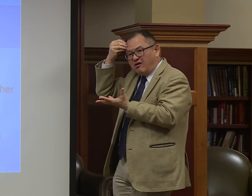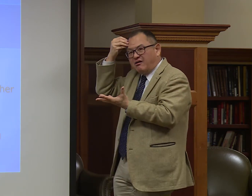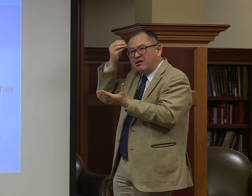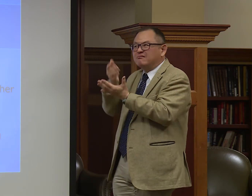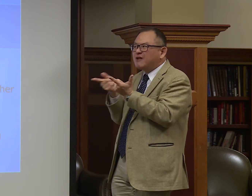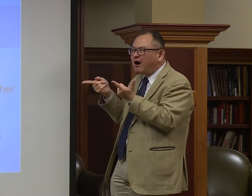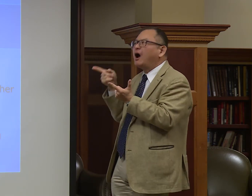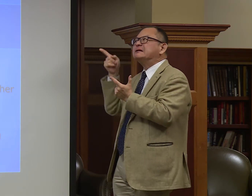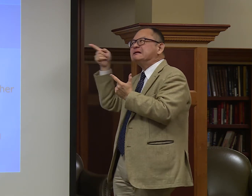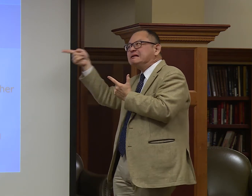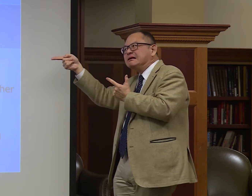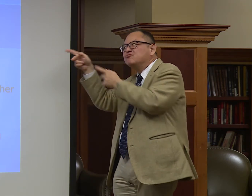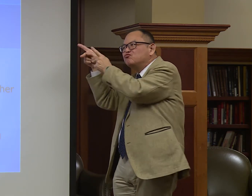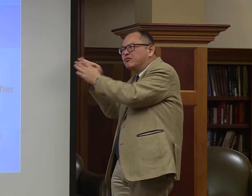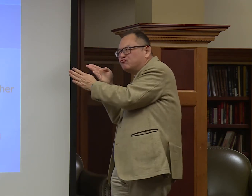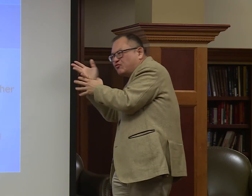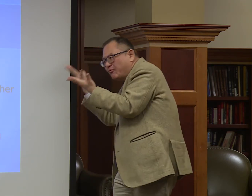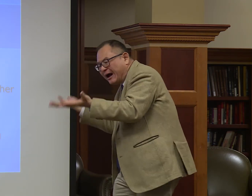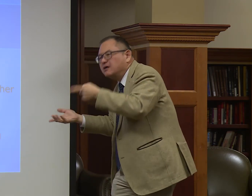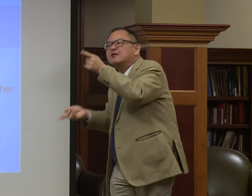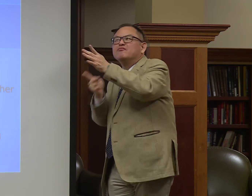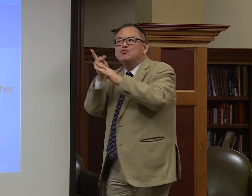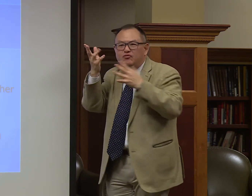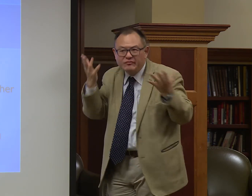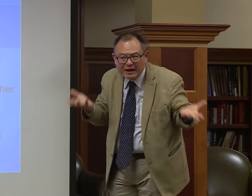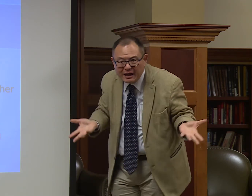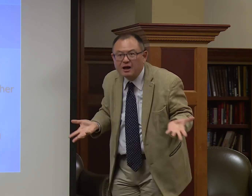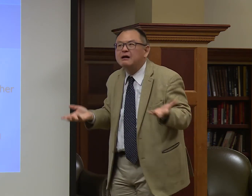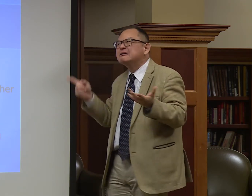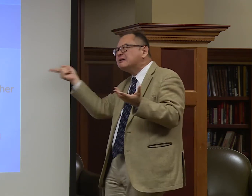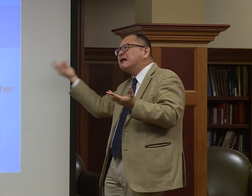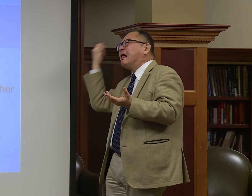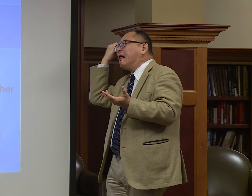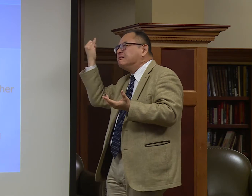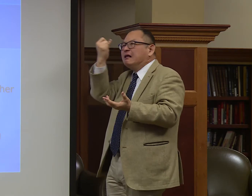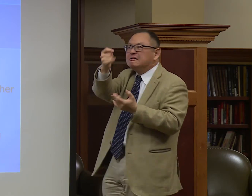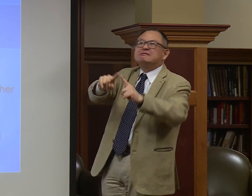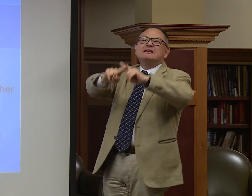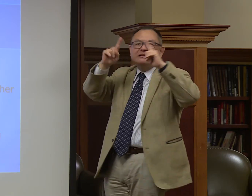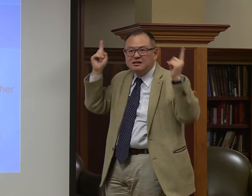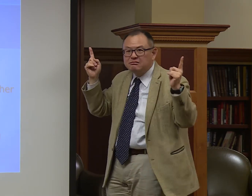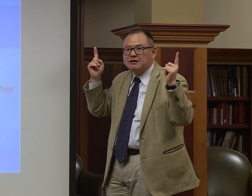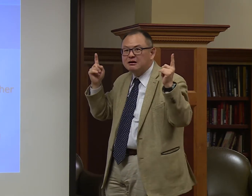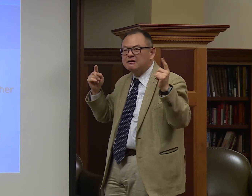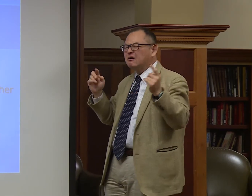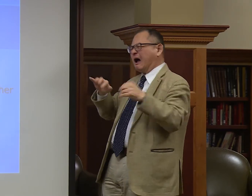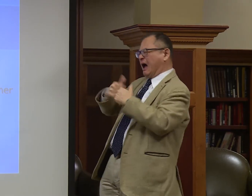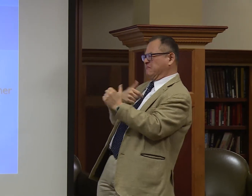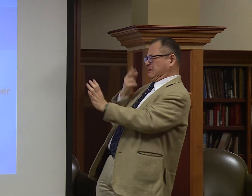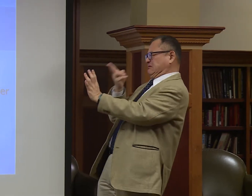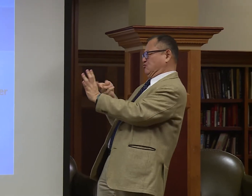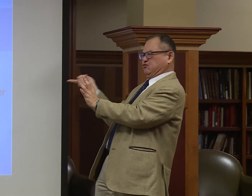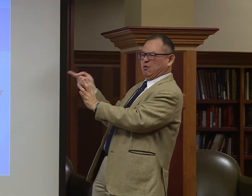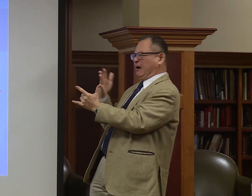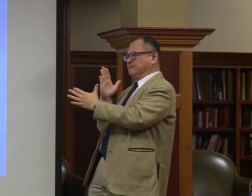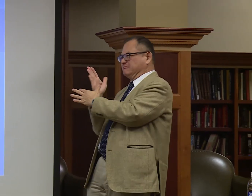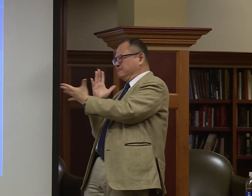for the Deaf person will be able to understand and learn. Also, as a Deaf person, you have to learn